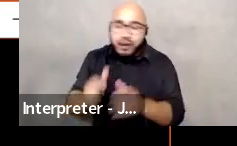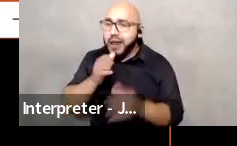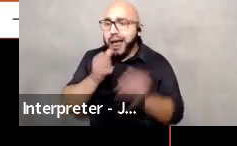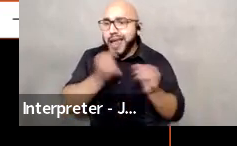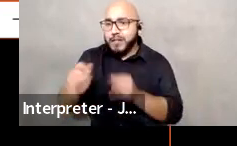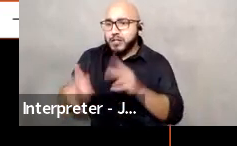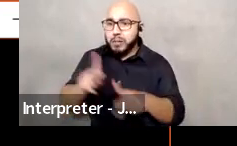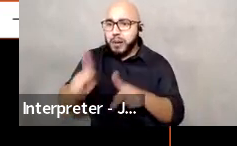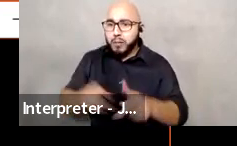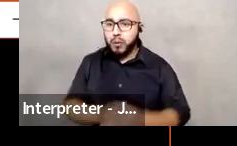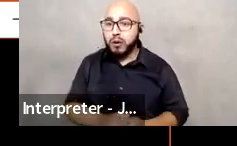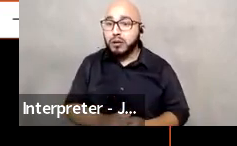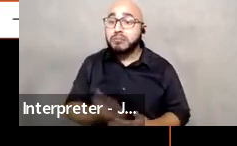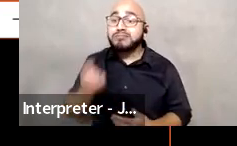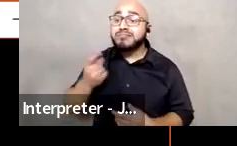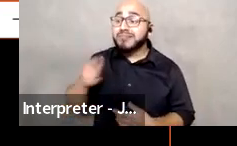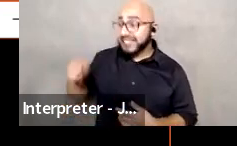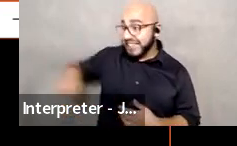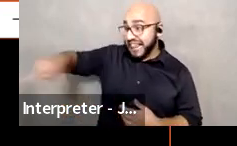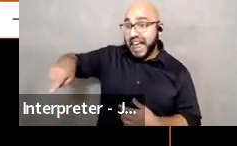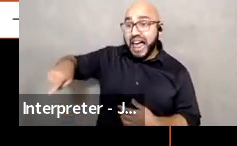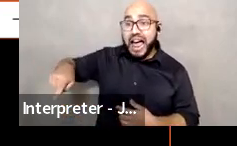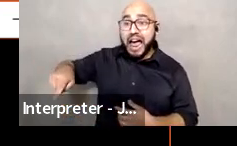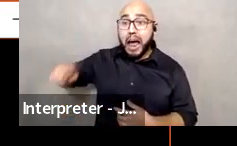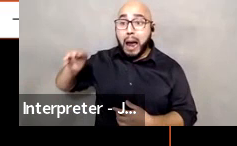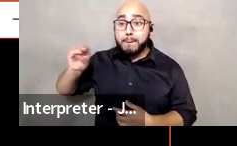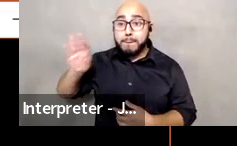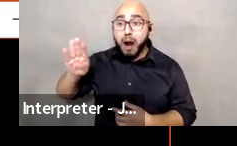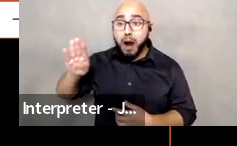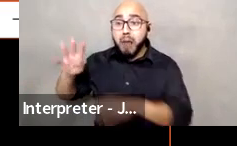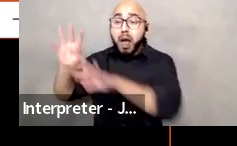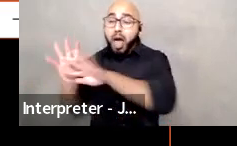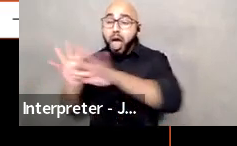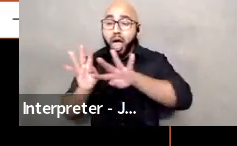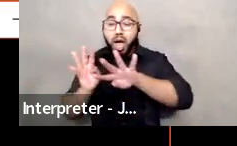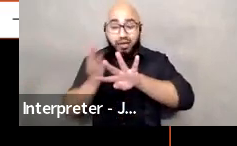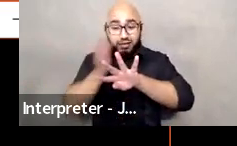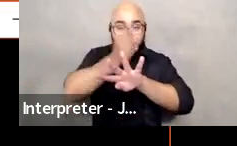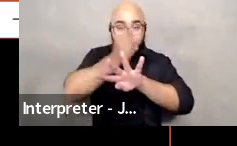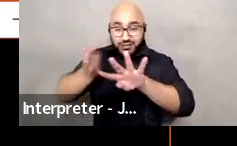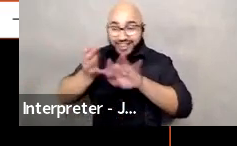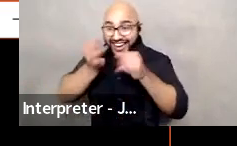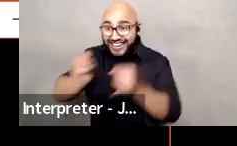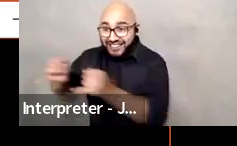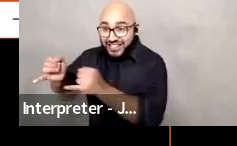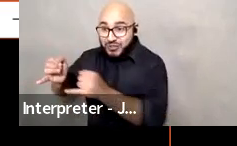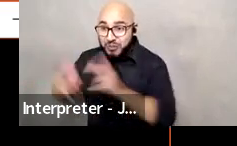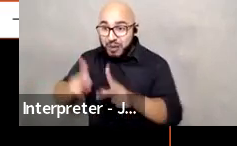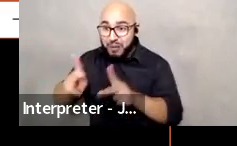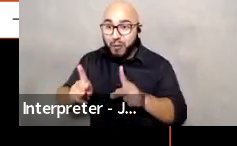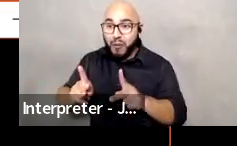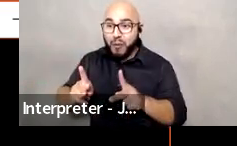And since this was a mob of individuals who proceeded to murder. The government. Of Colfax. Louisiana,